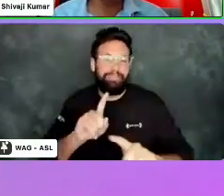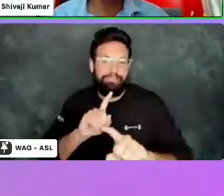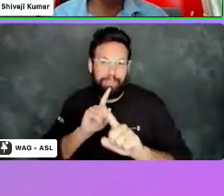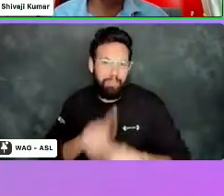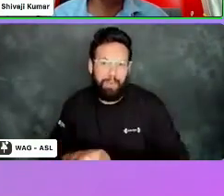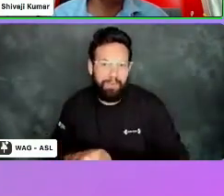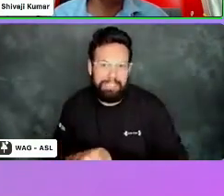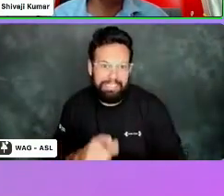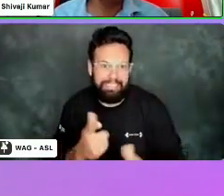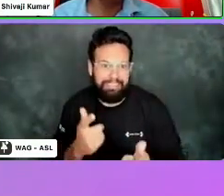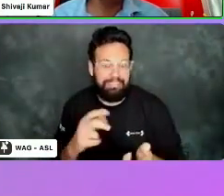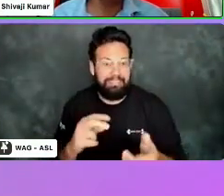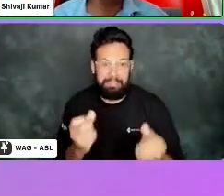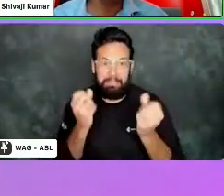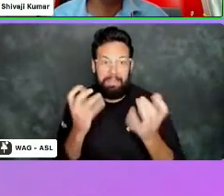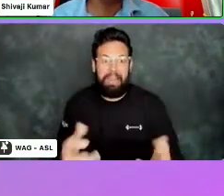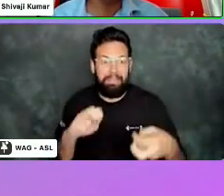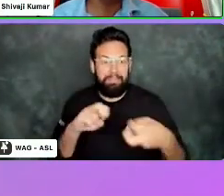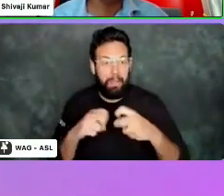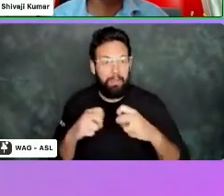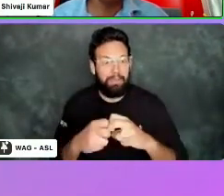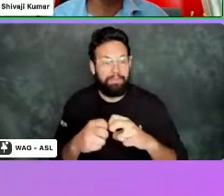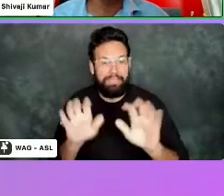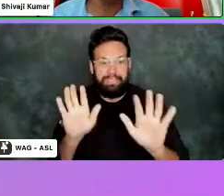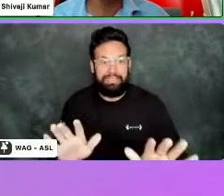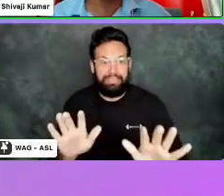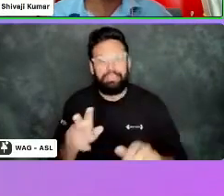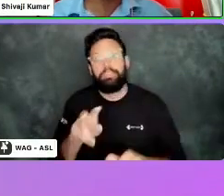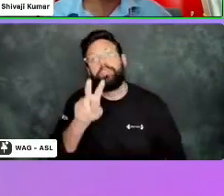fix all the 22 issues and report them back to me.